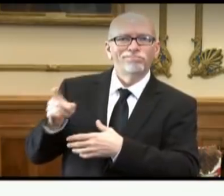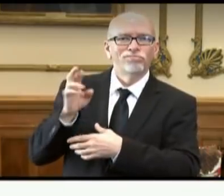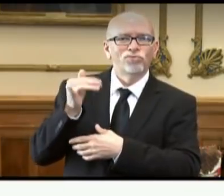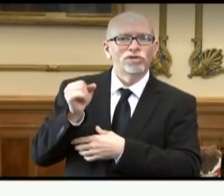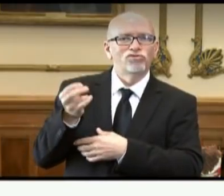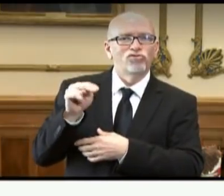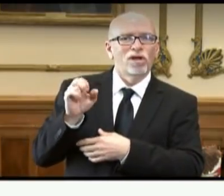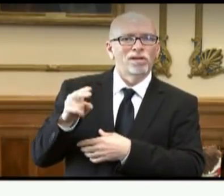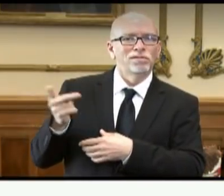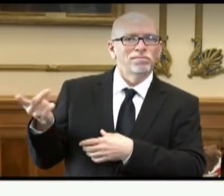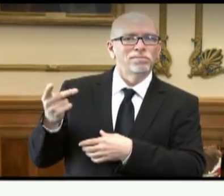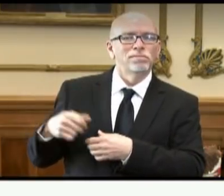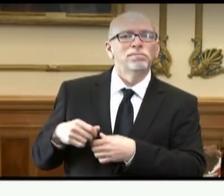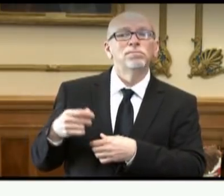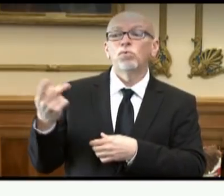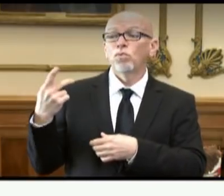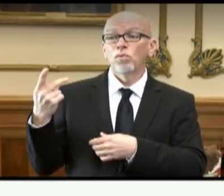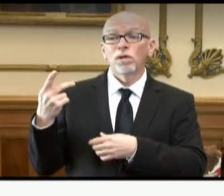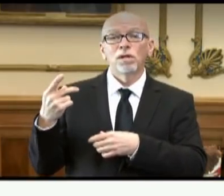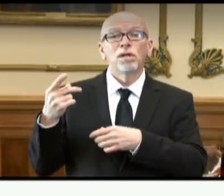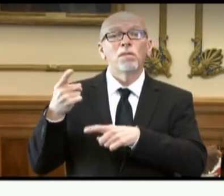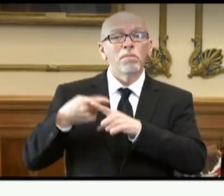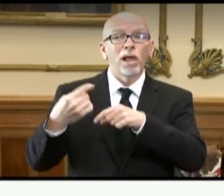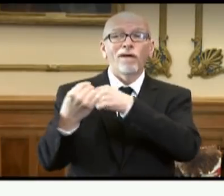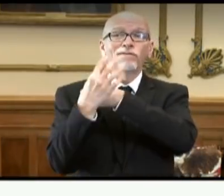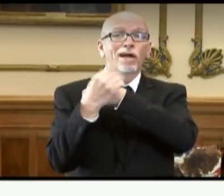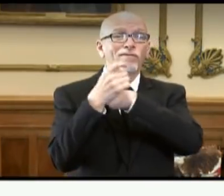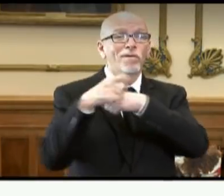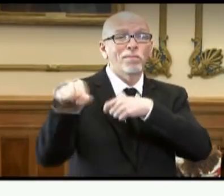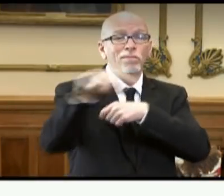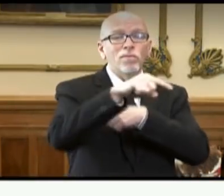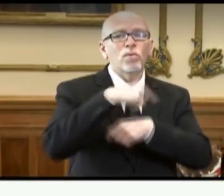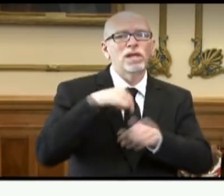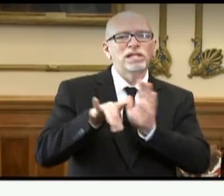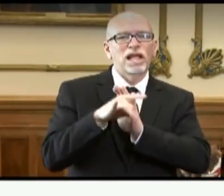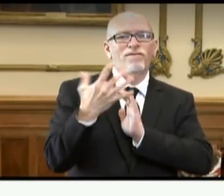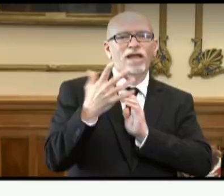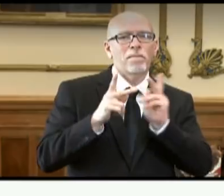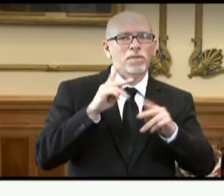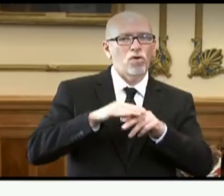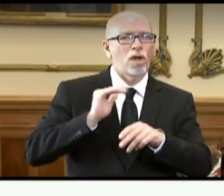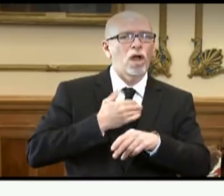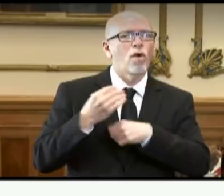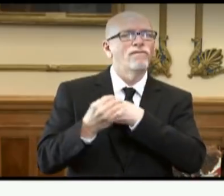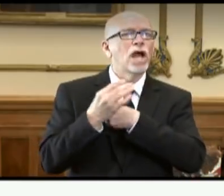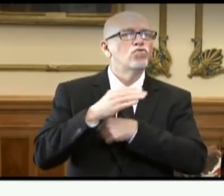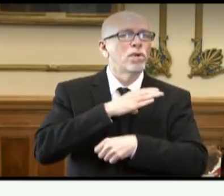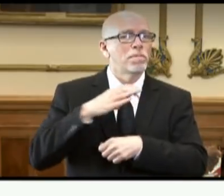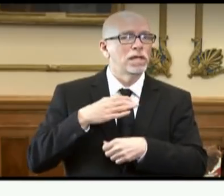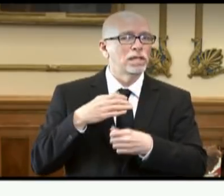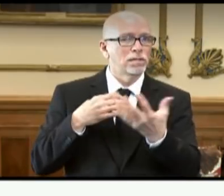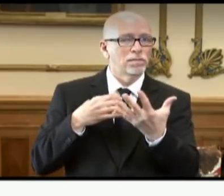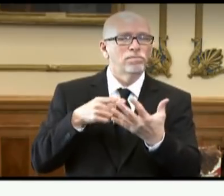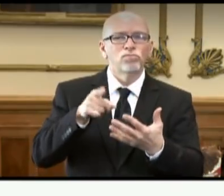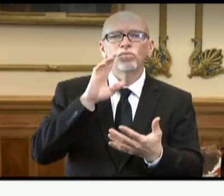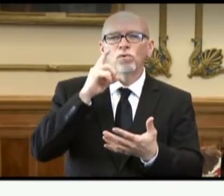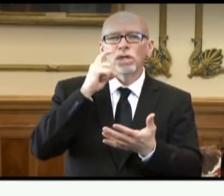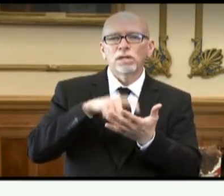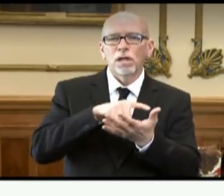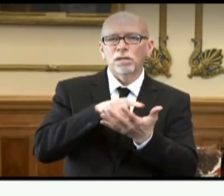COULD NOT BE MORE PROUD TO LEAD INDIANA'S REFERENCE TEAM WITH MY FRIEND AND COLLEAGUE, CHRIS JOHNSON. TOGETHER, THE TWO OF US SELECTED